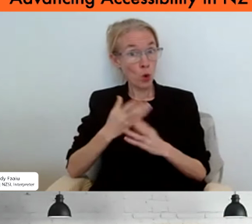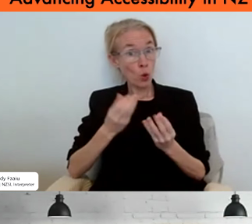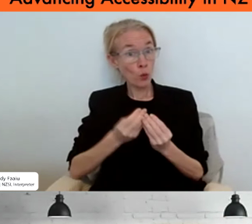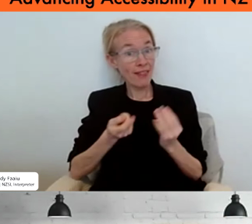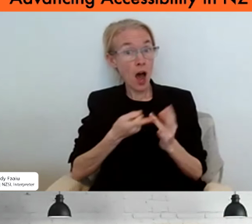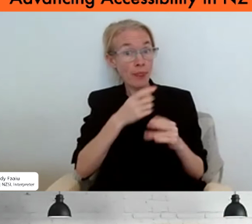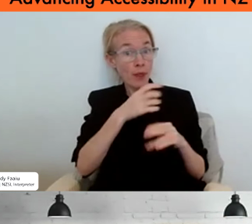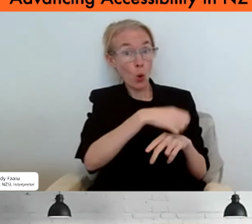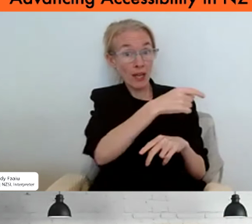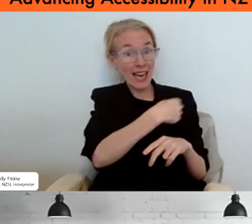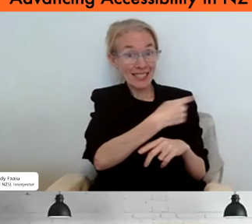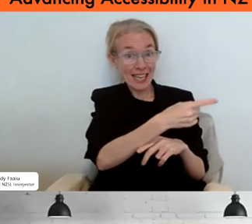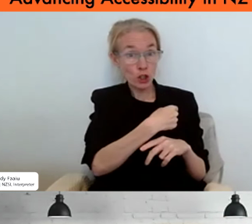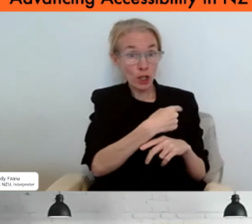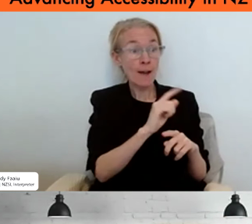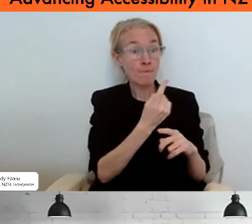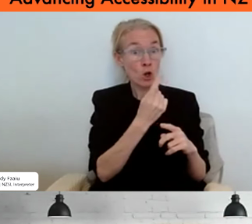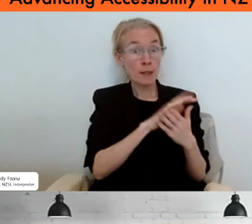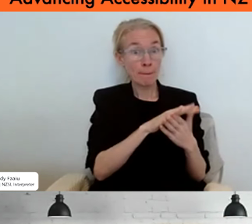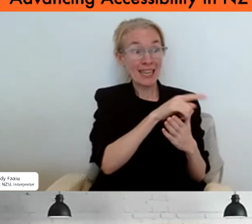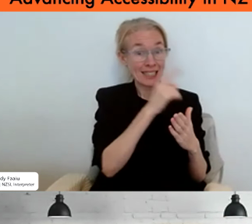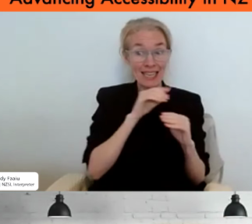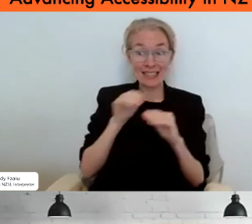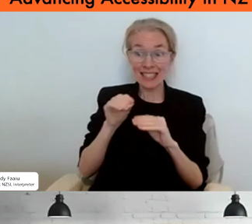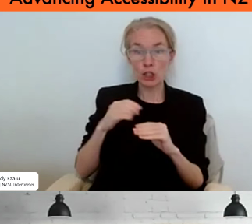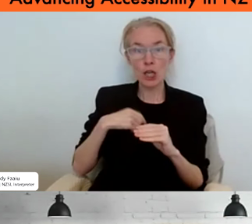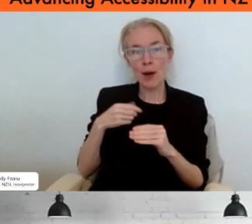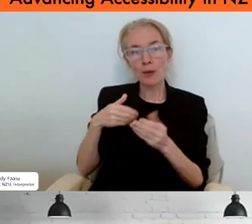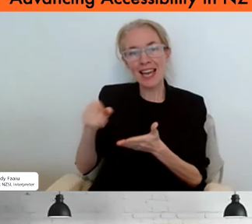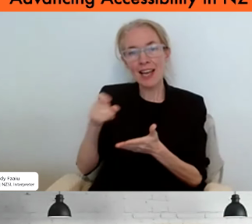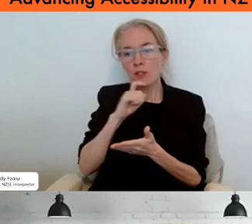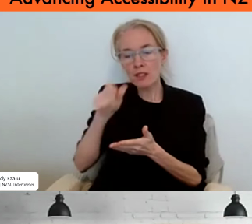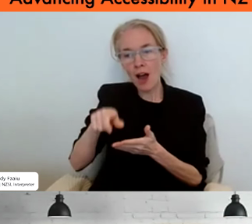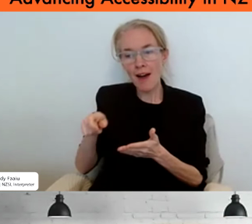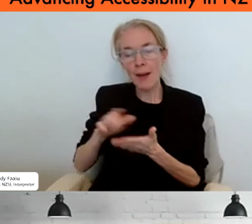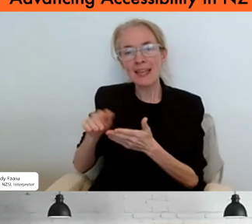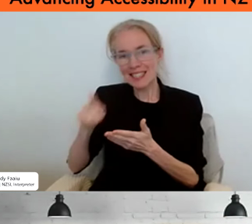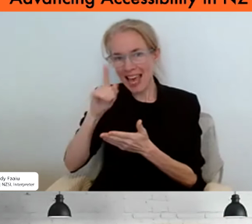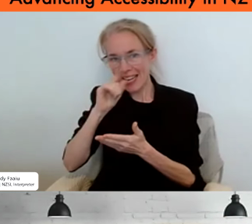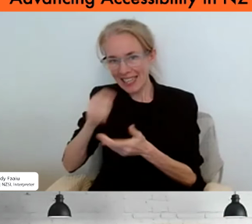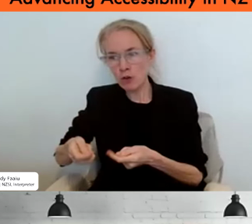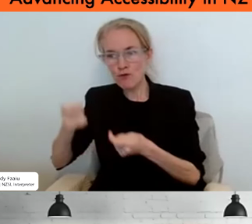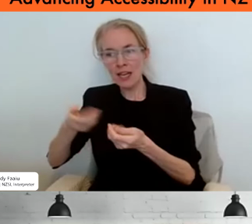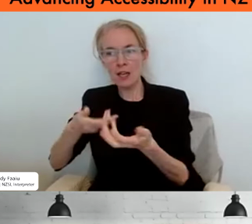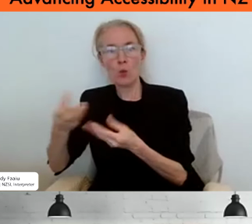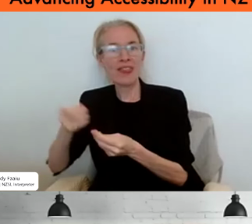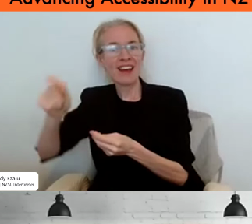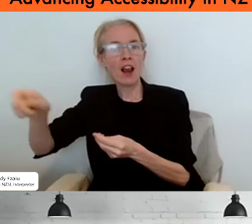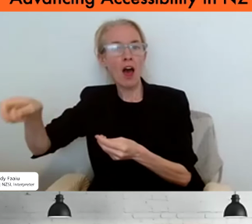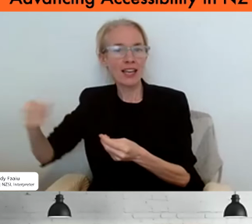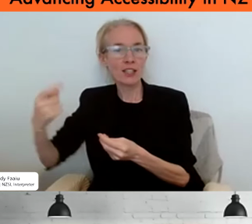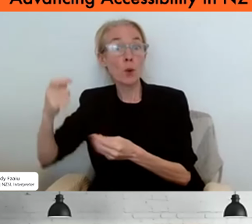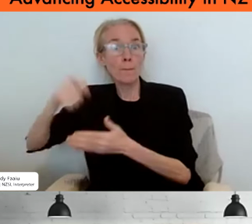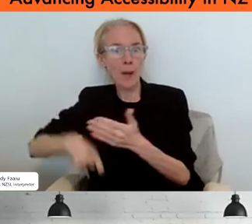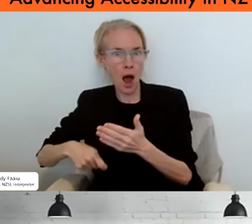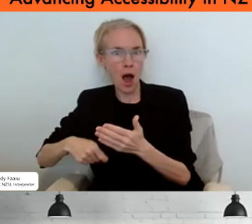firstly our salespeople so they can educate the clients. Because it is a discussion that needs to be had with our clients. If we're